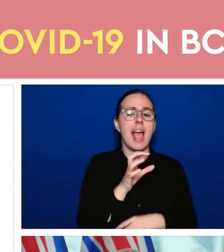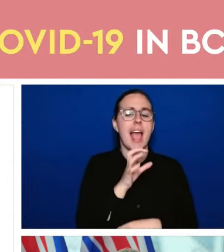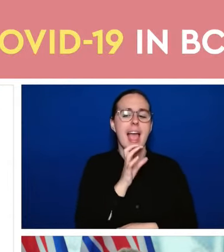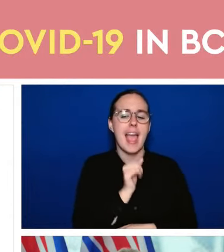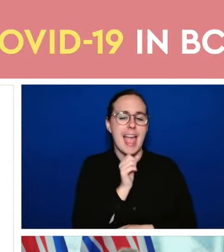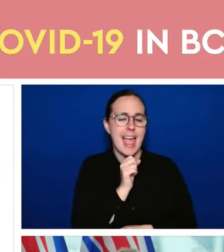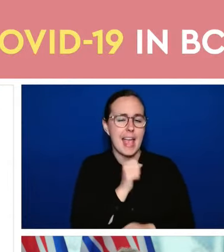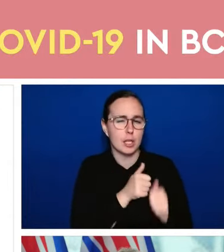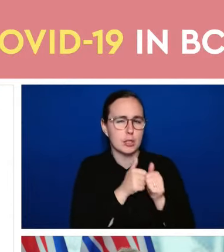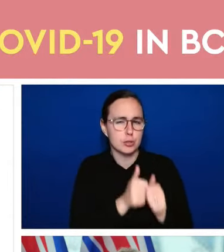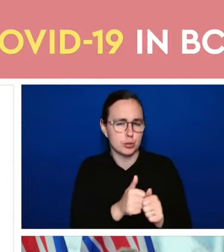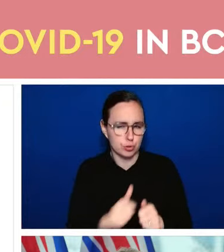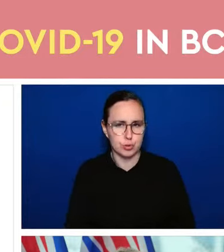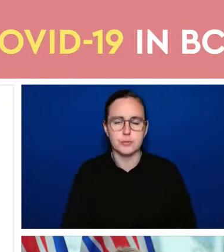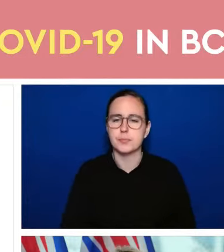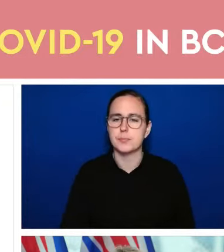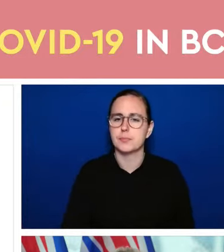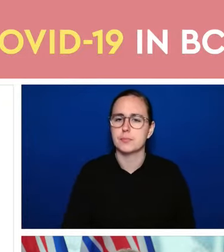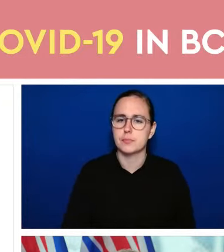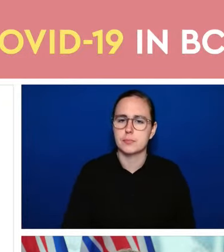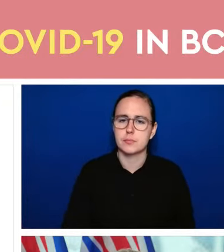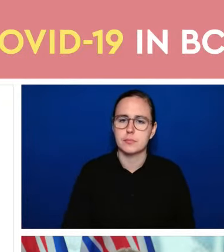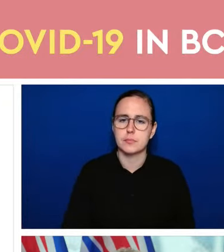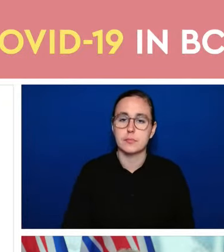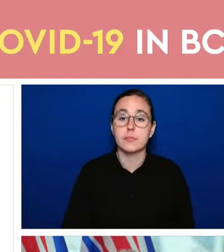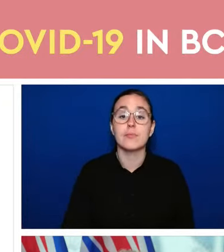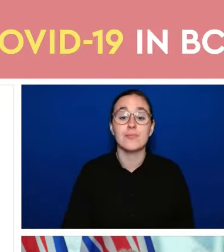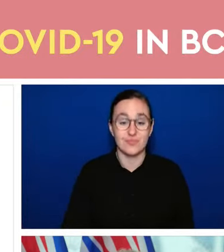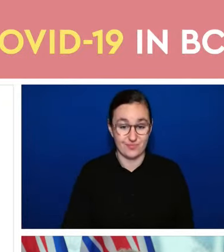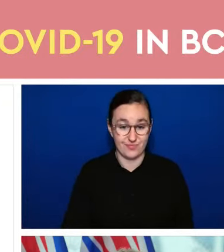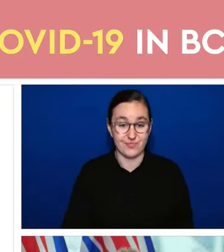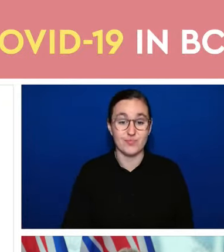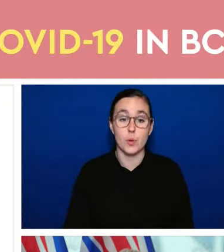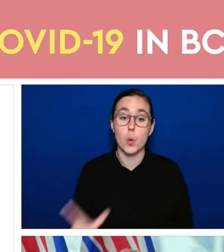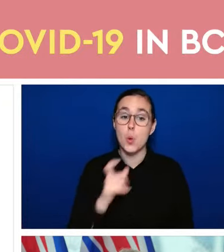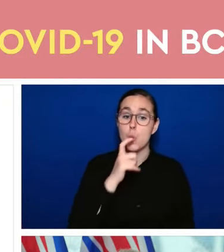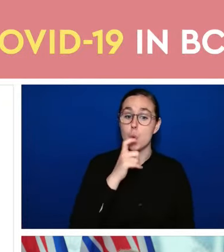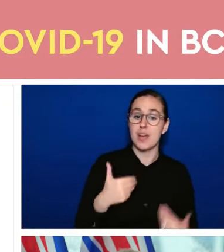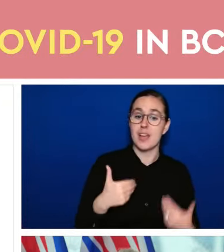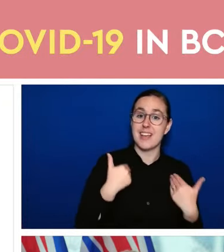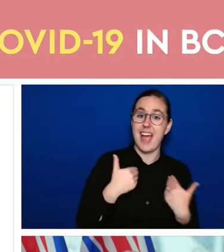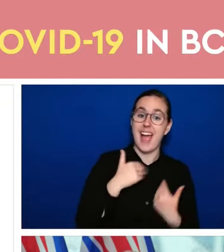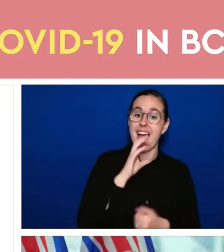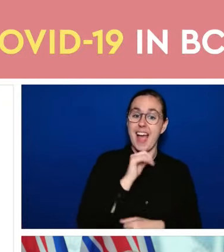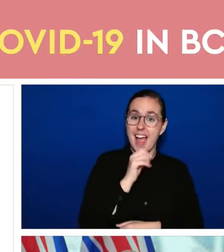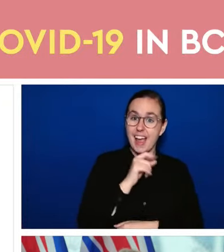high levels of vaccination. Those who were we have targeted who are most at risk of